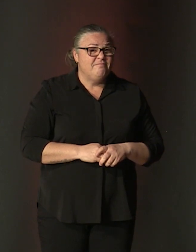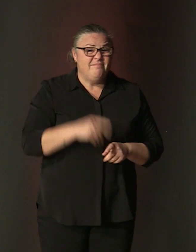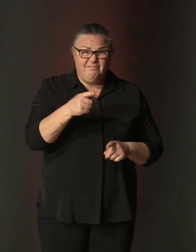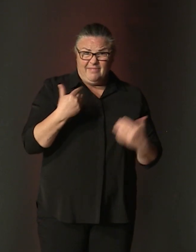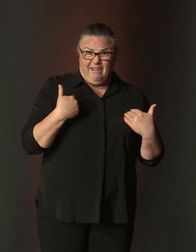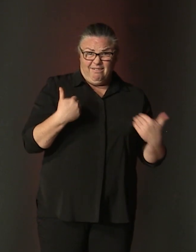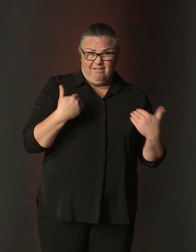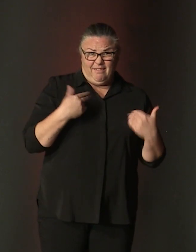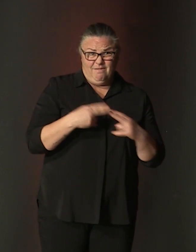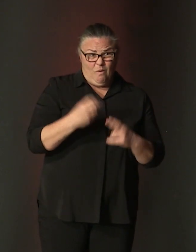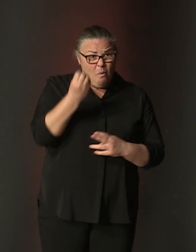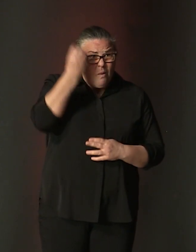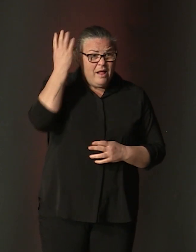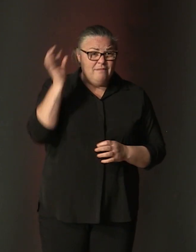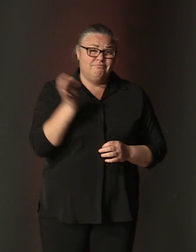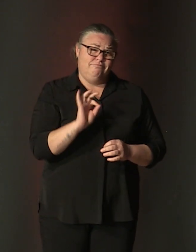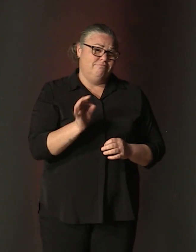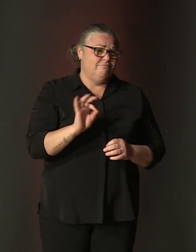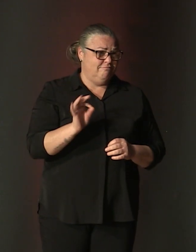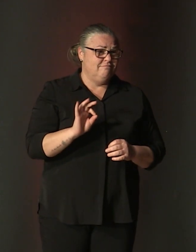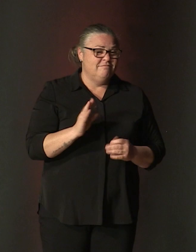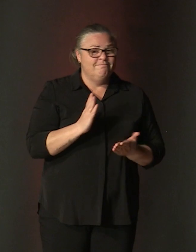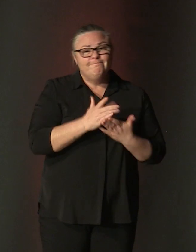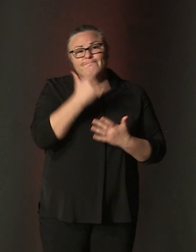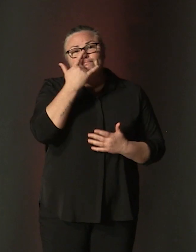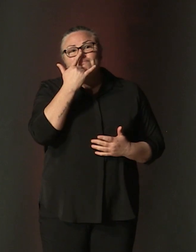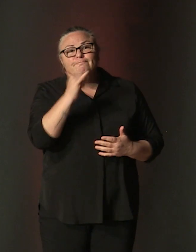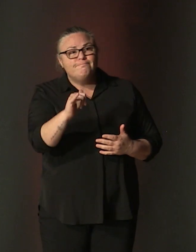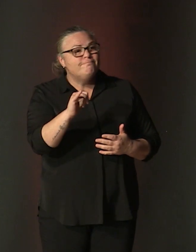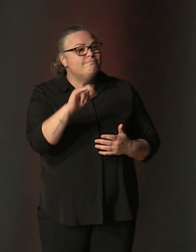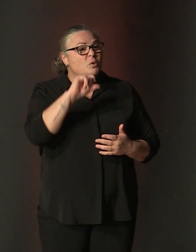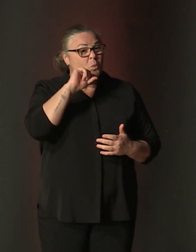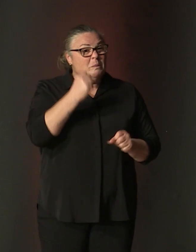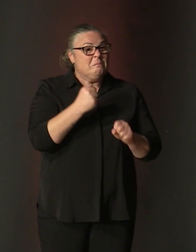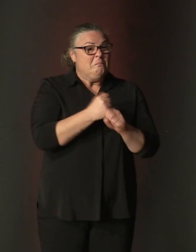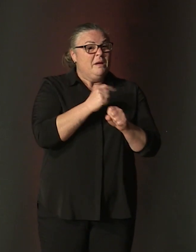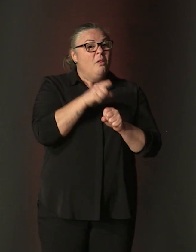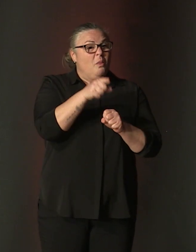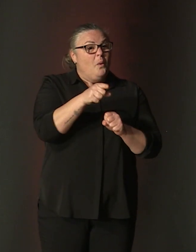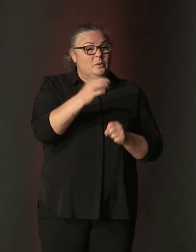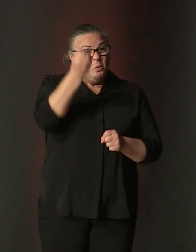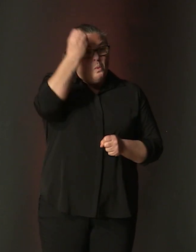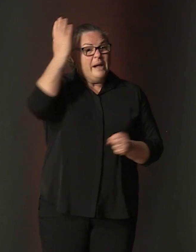To save our blue whales, as humans, well, the entire planet as a whole?